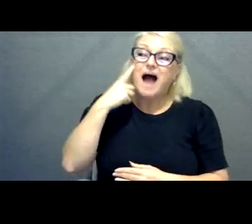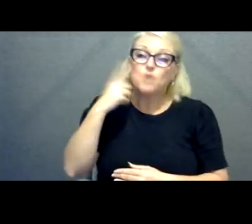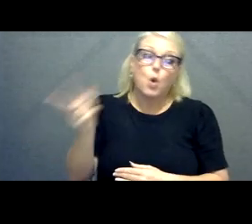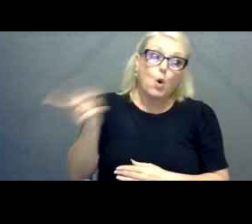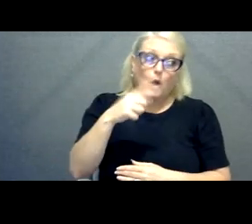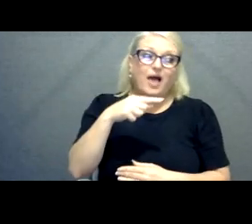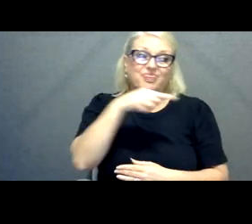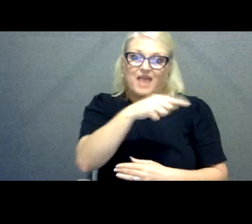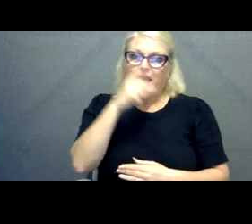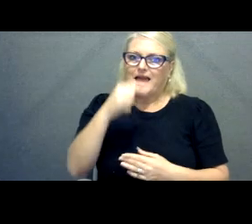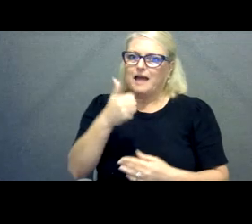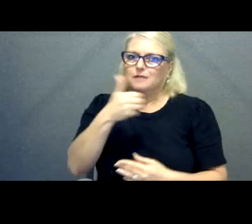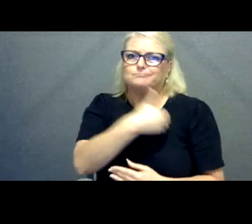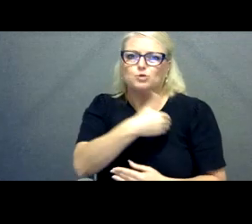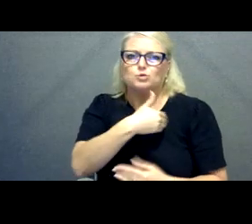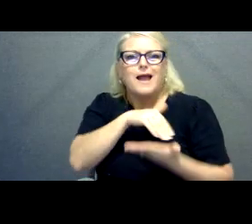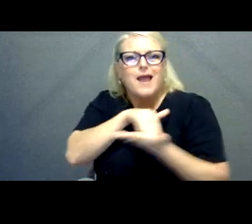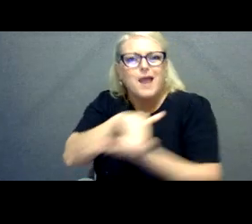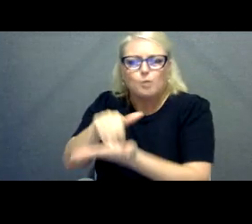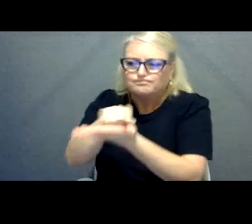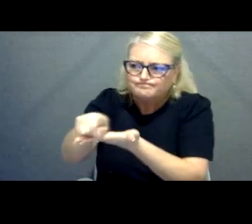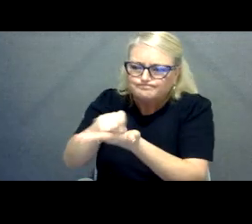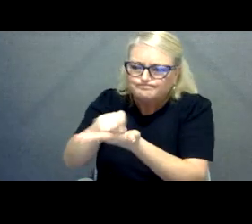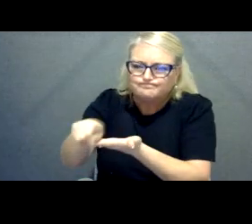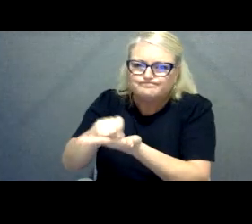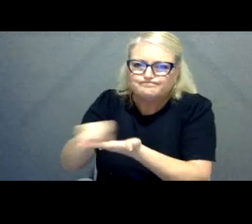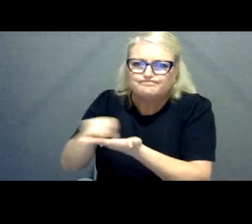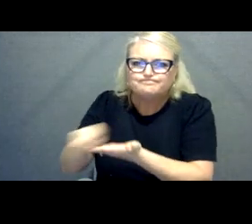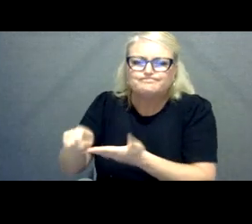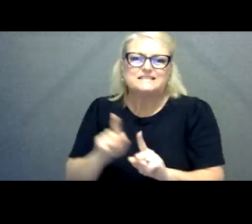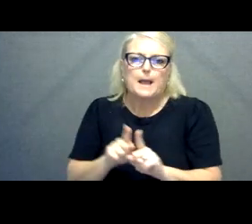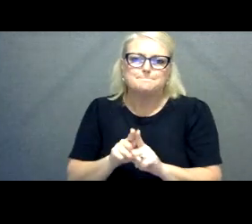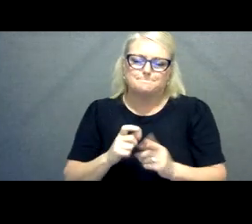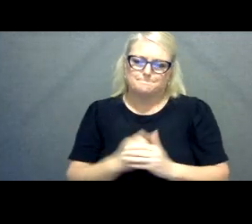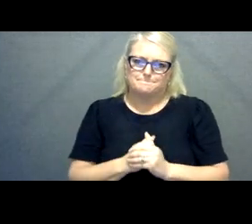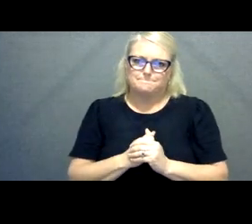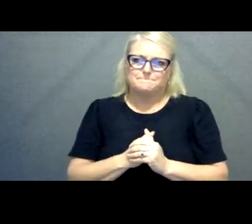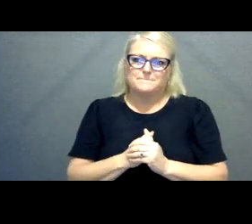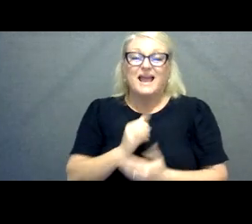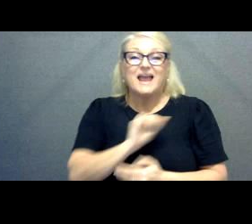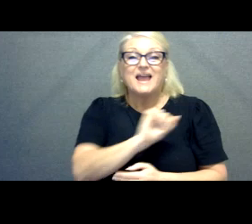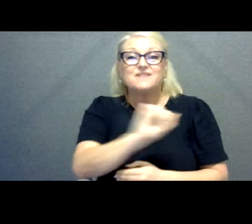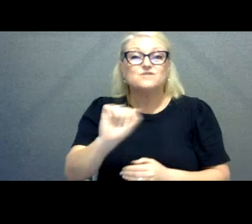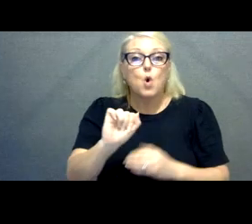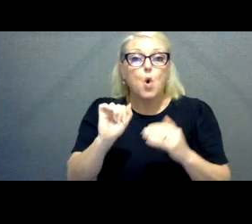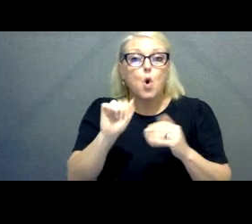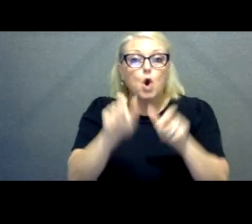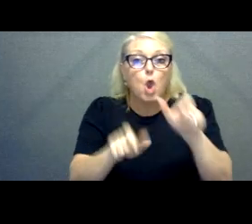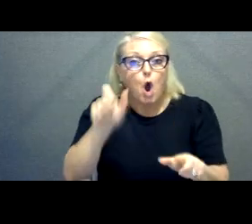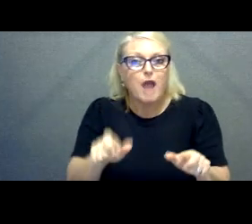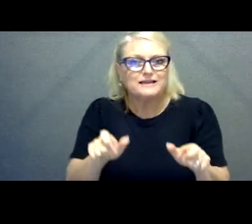their behalf if the client if your client doesn't have a solicitor they can send the the application